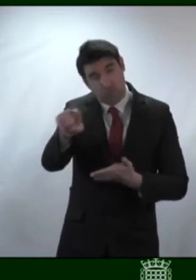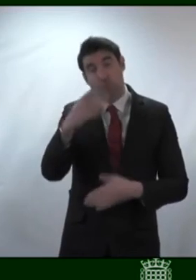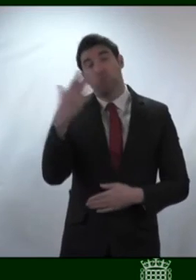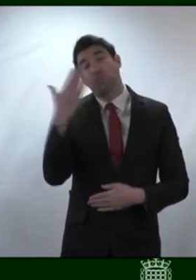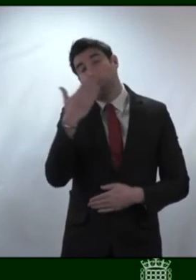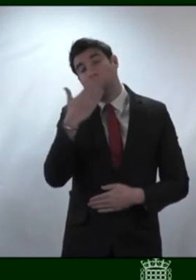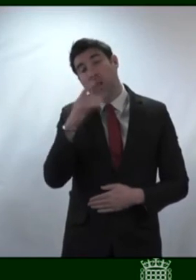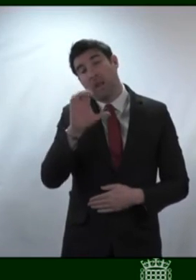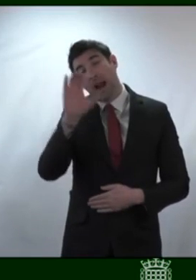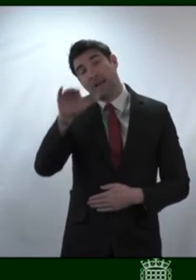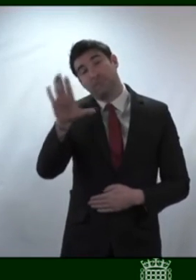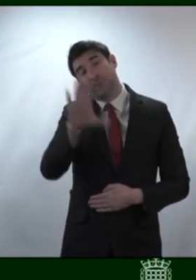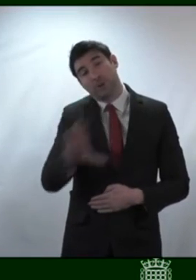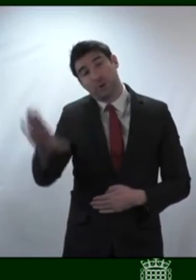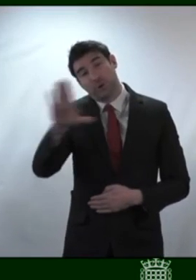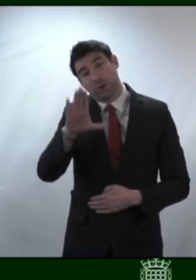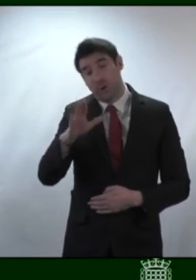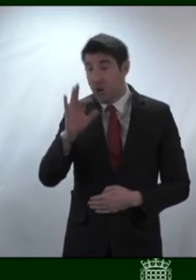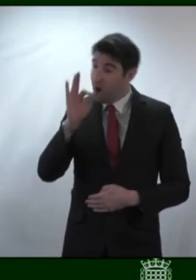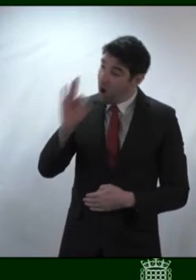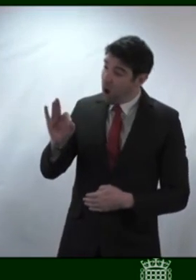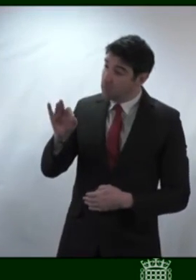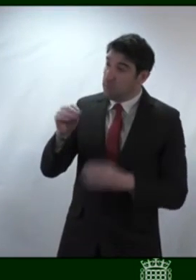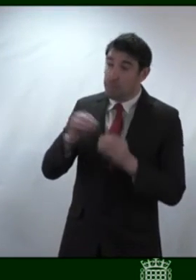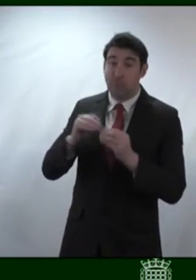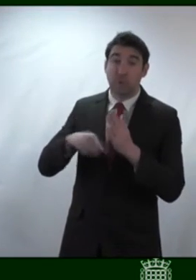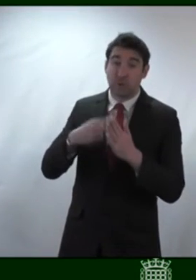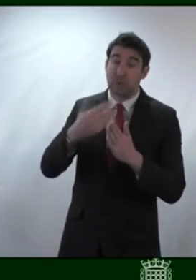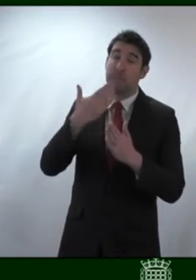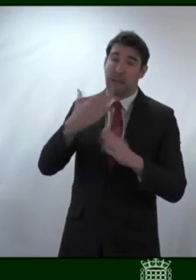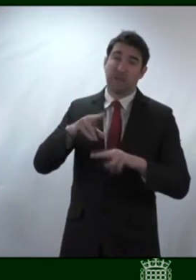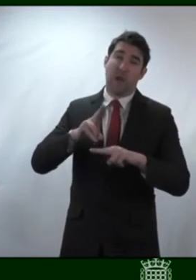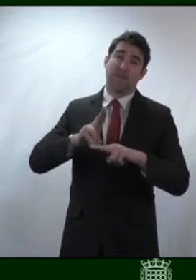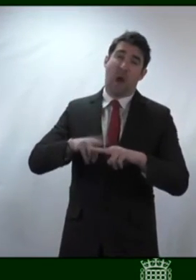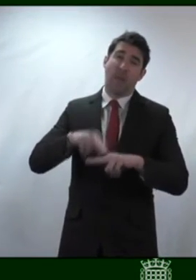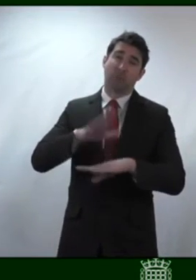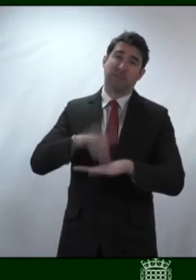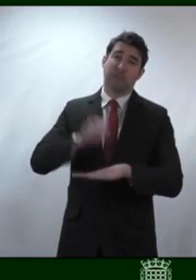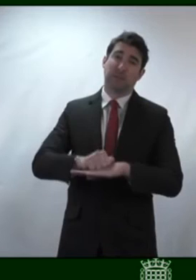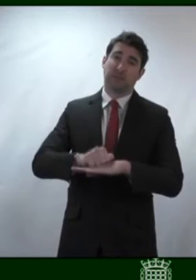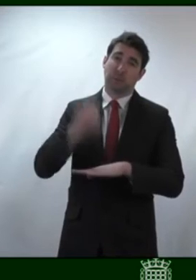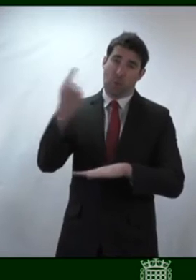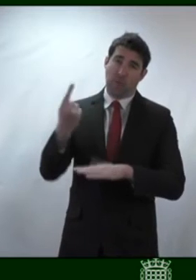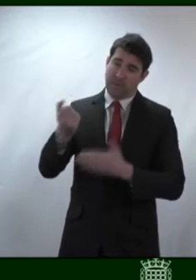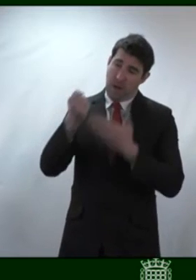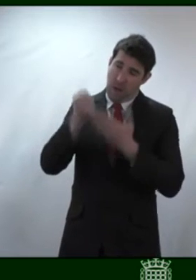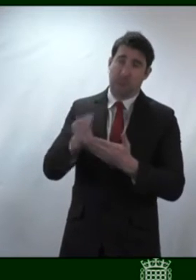be Santa for Cambridgeshire’s schoolkids? >> Mr Speaker Father Christmas? >> The Prime Minister